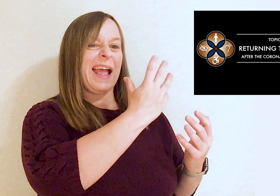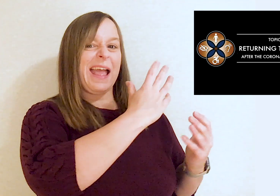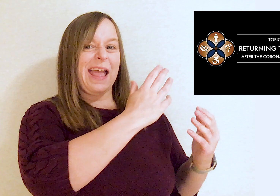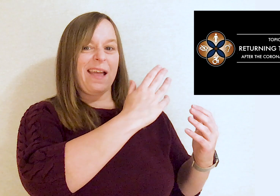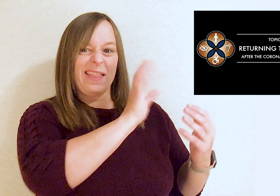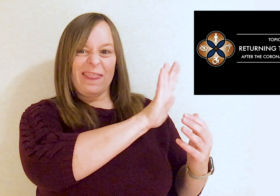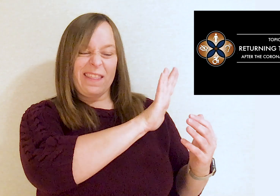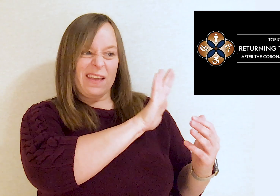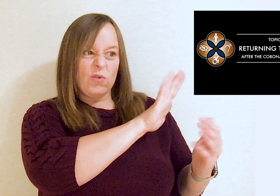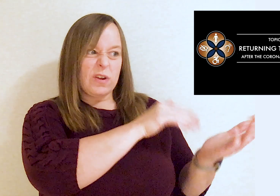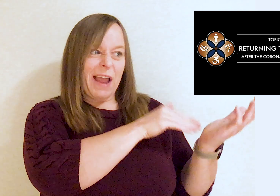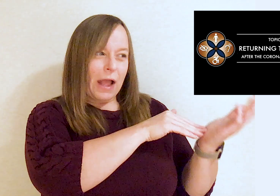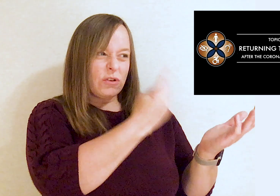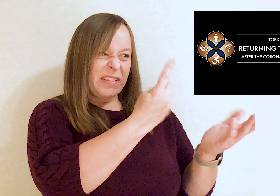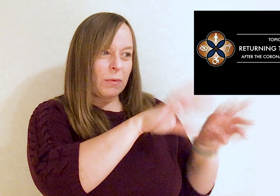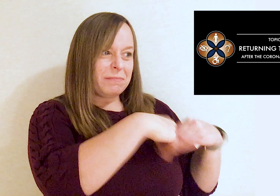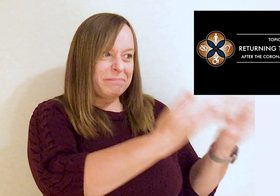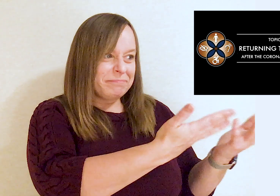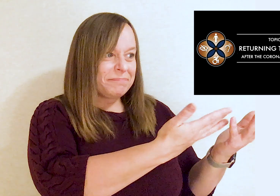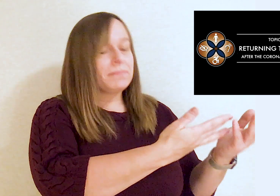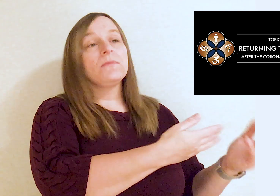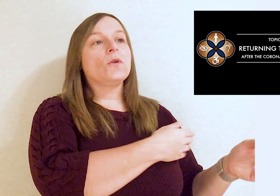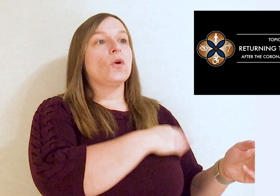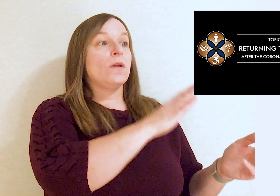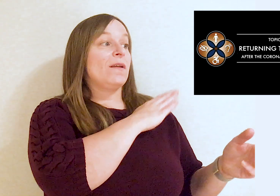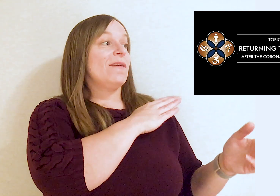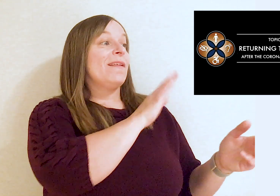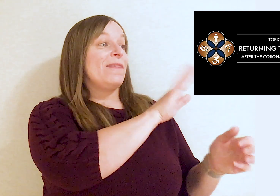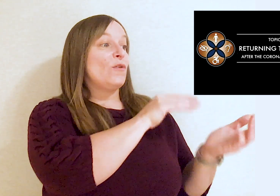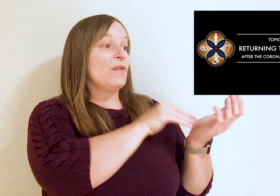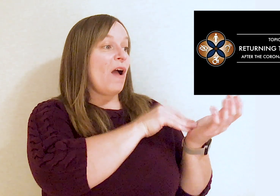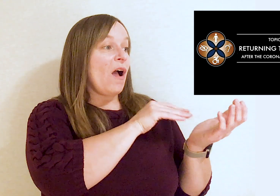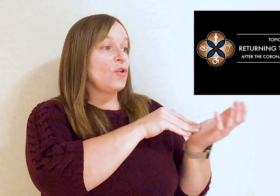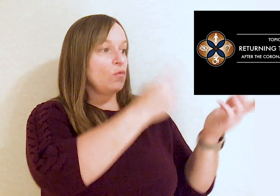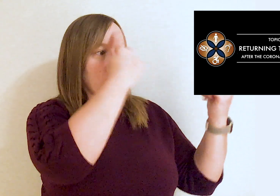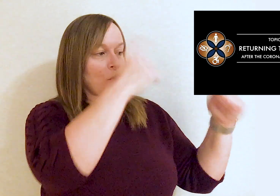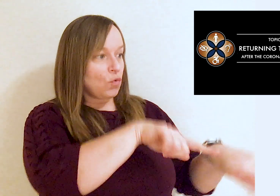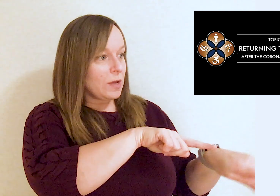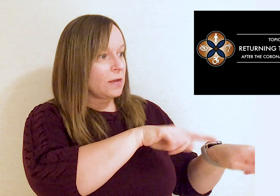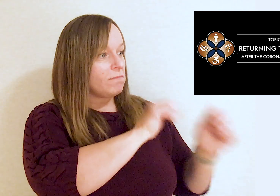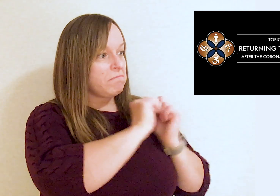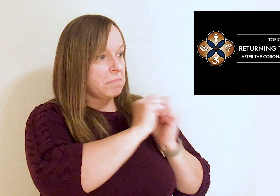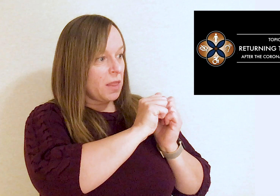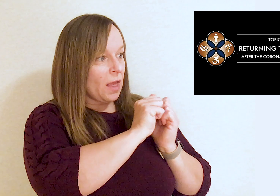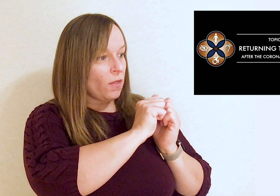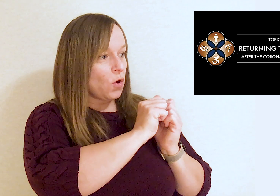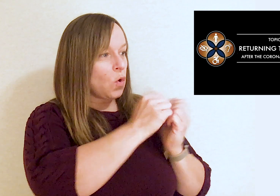because ideally you and your health care provider will agree together what